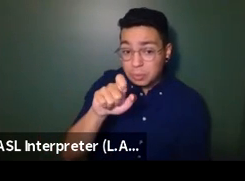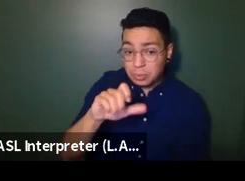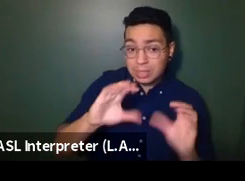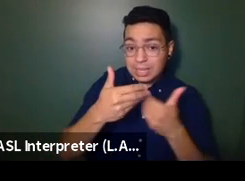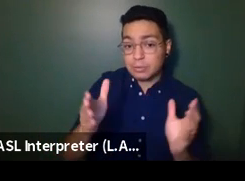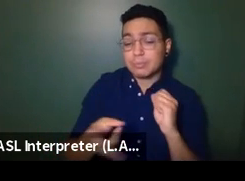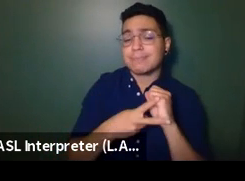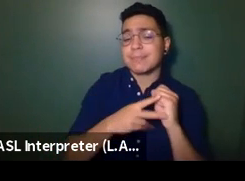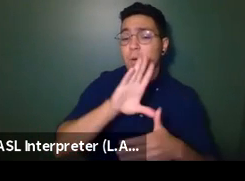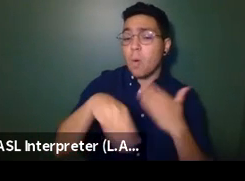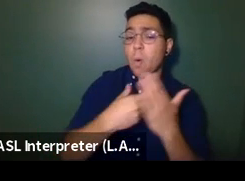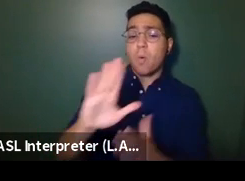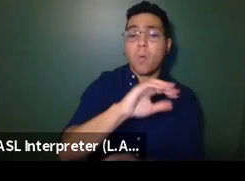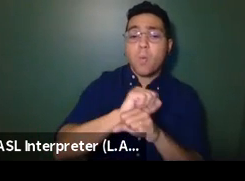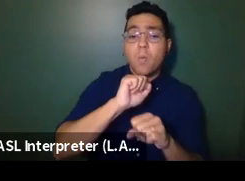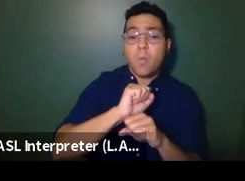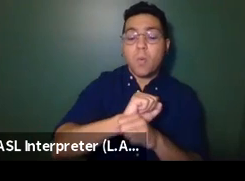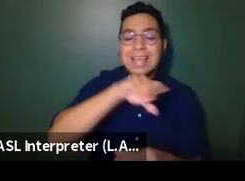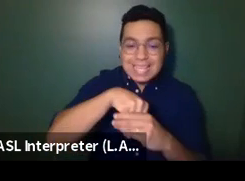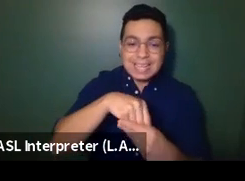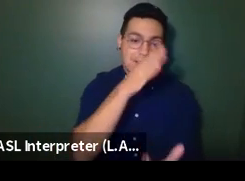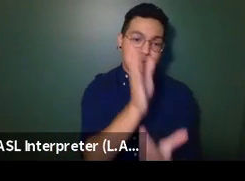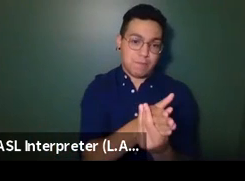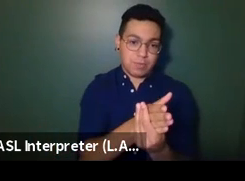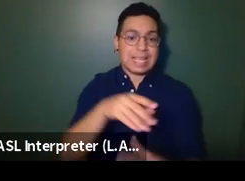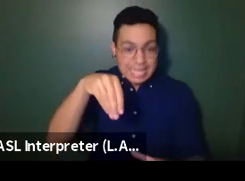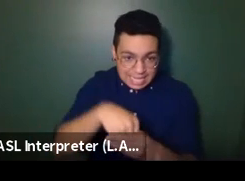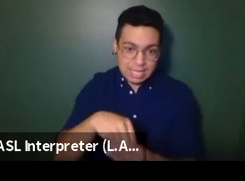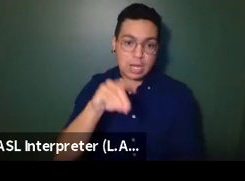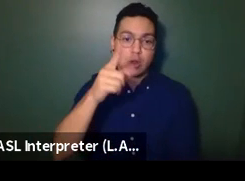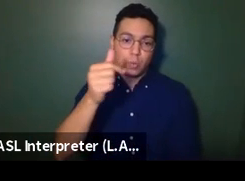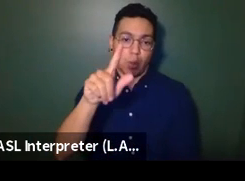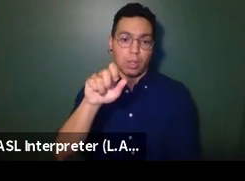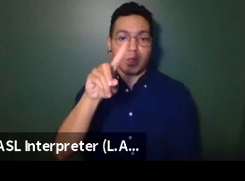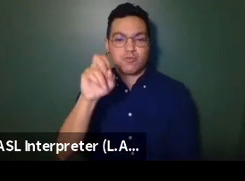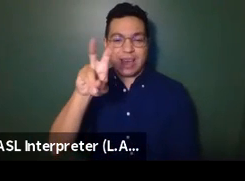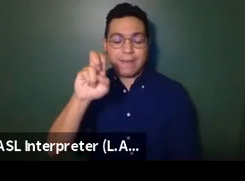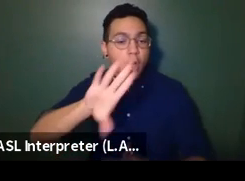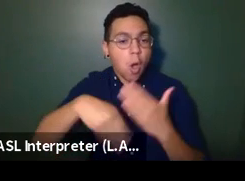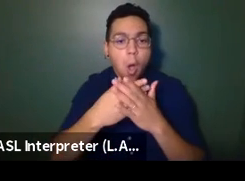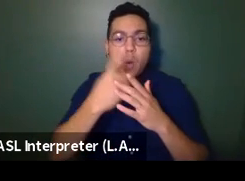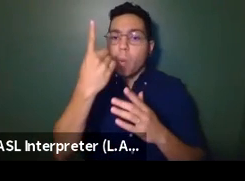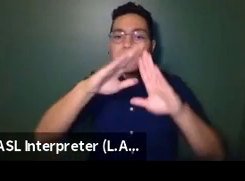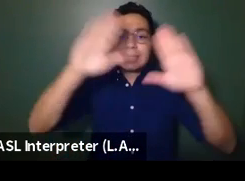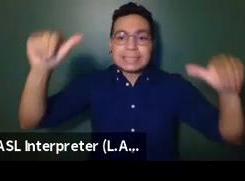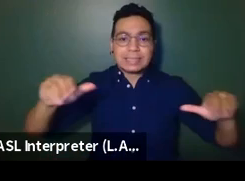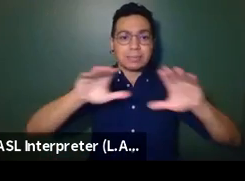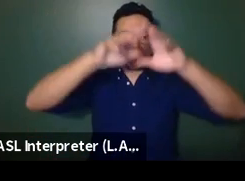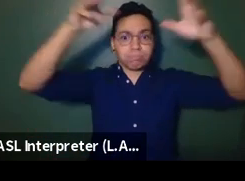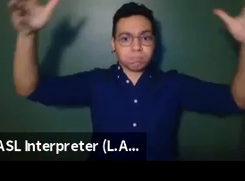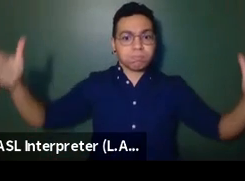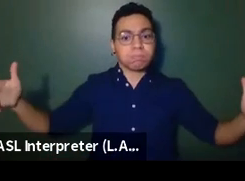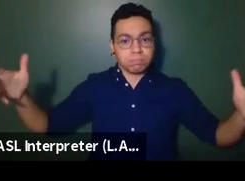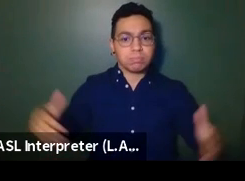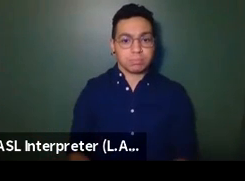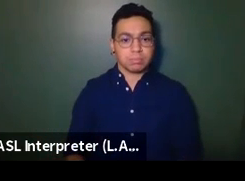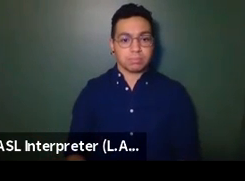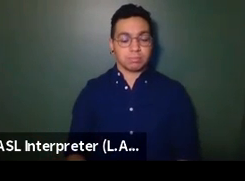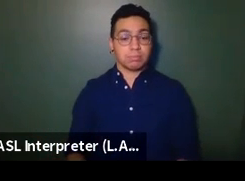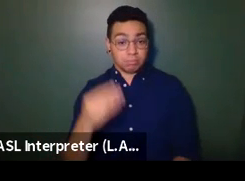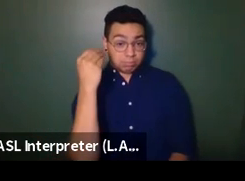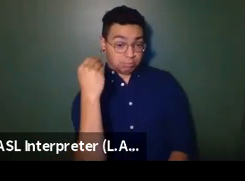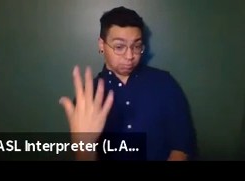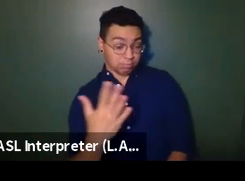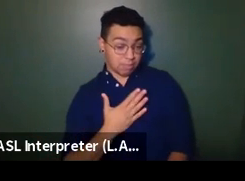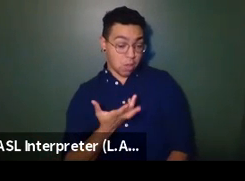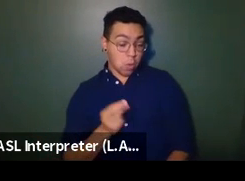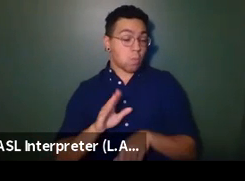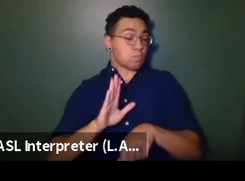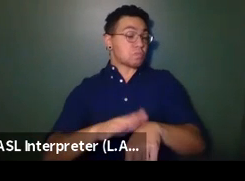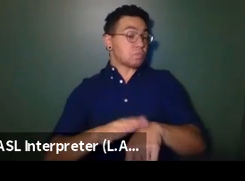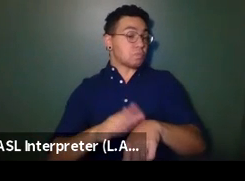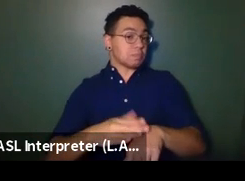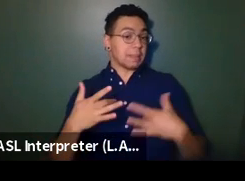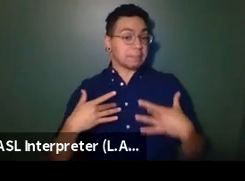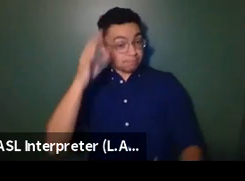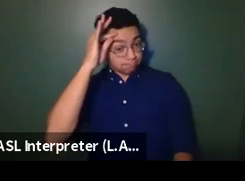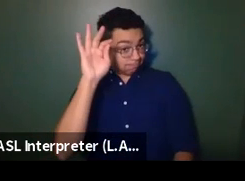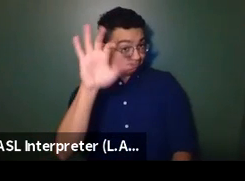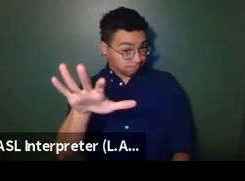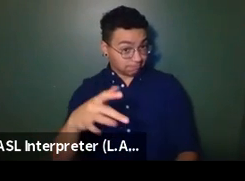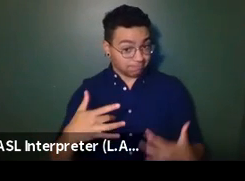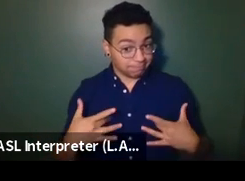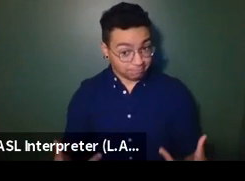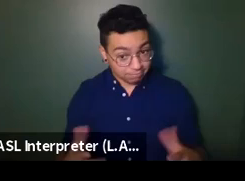Katherine Livick - ESD 112: in a folder in Google Drive. It's all one system. I want to just give a personal caution that I'm always telling people, and Google doesn't really